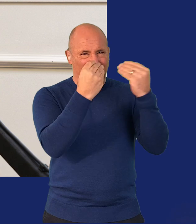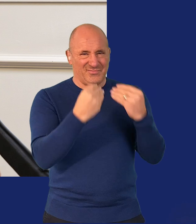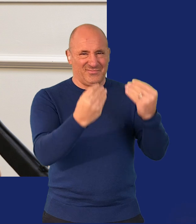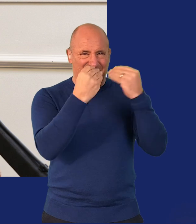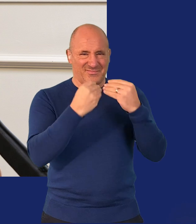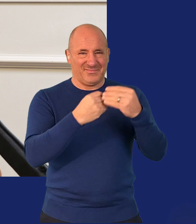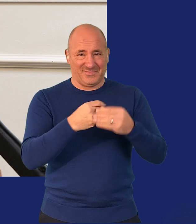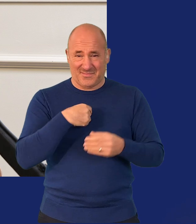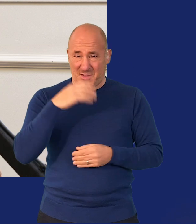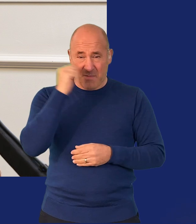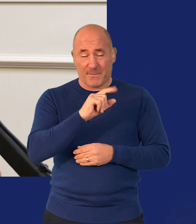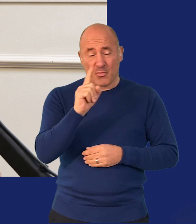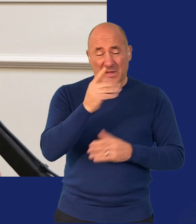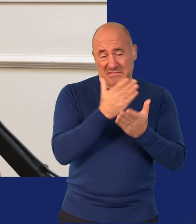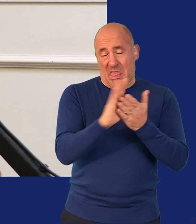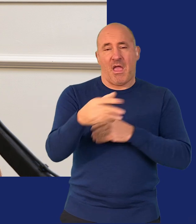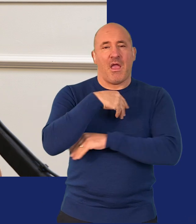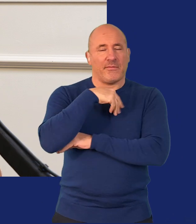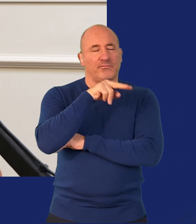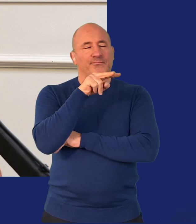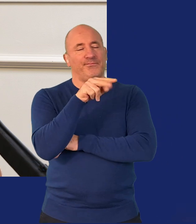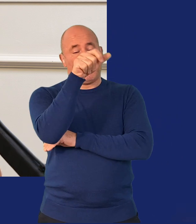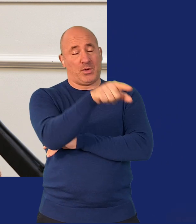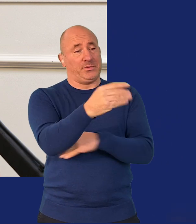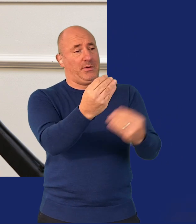the lessons where the person that was